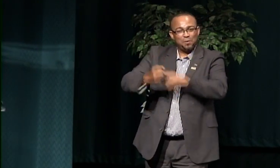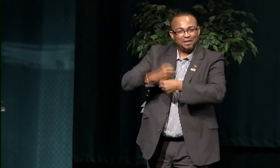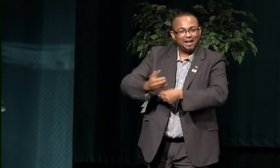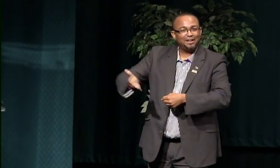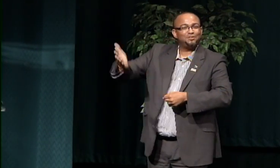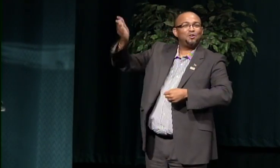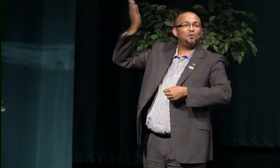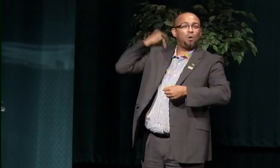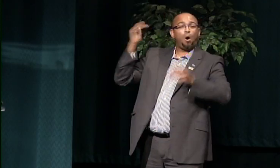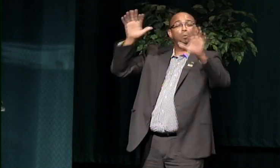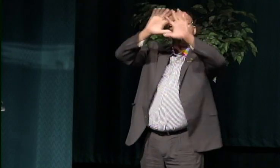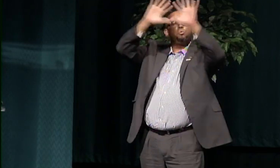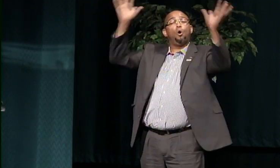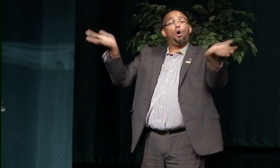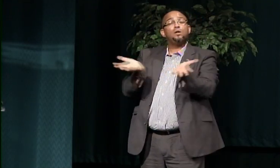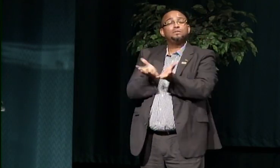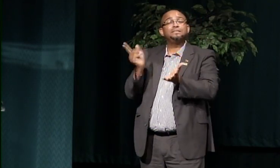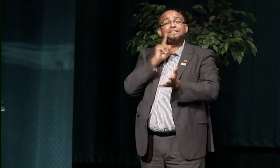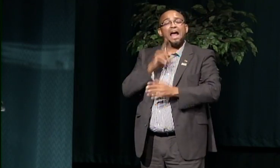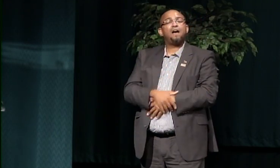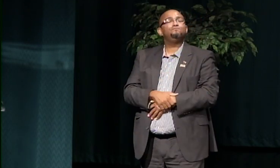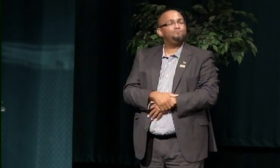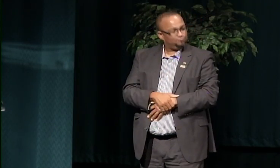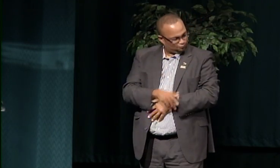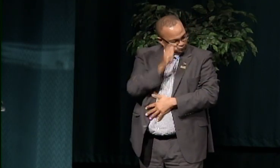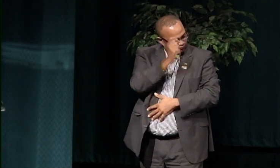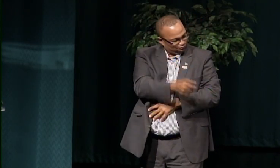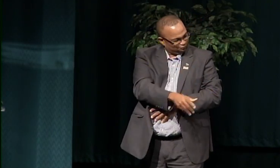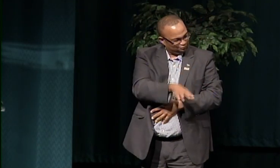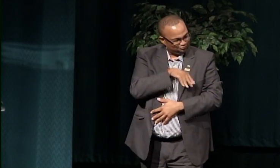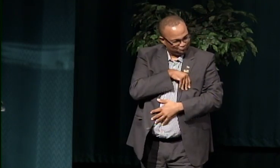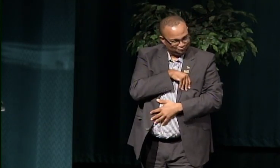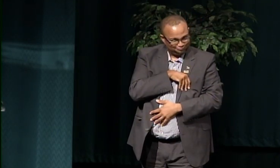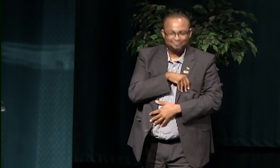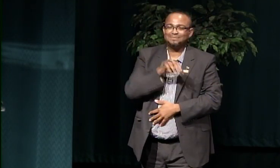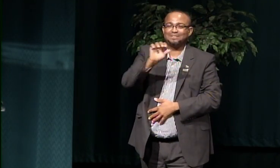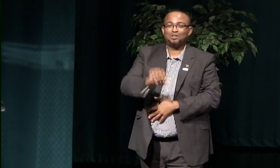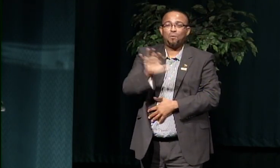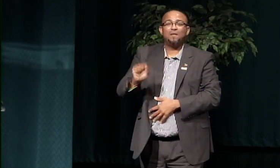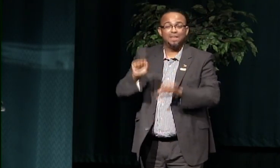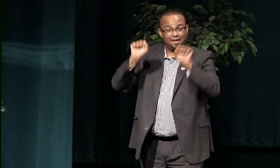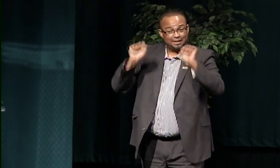And we finally became members